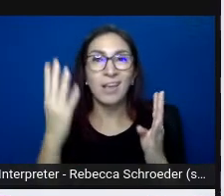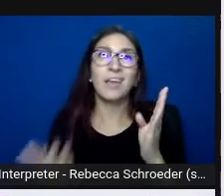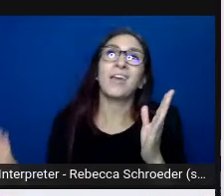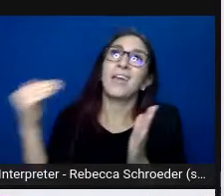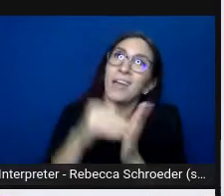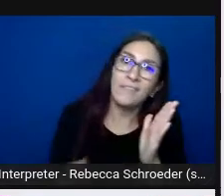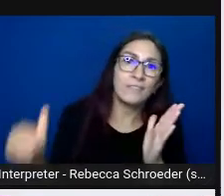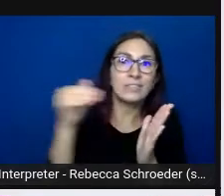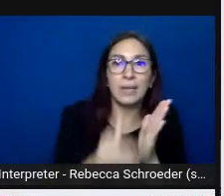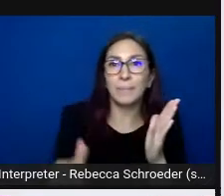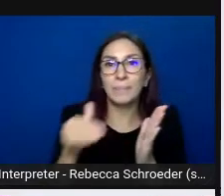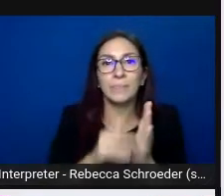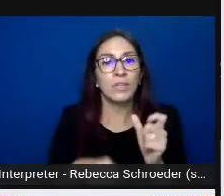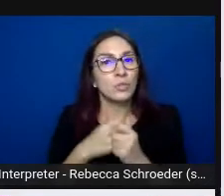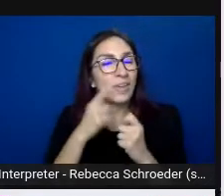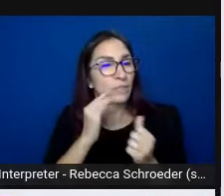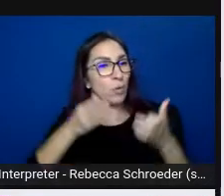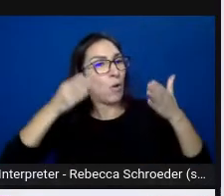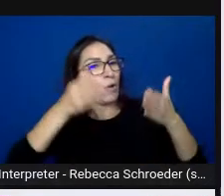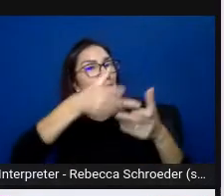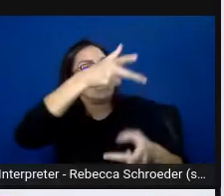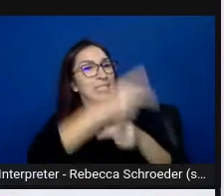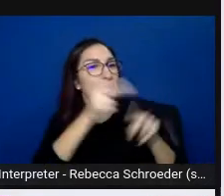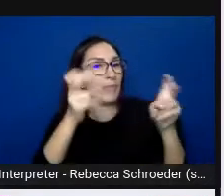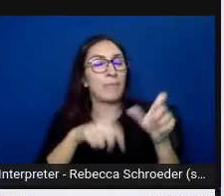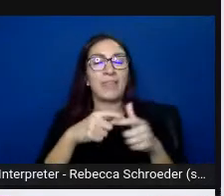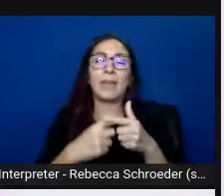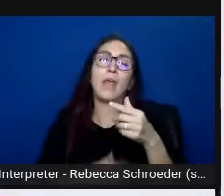to add on all your support in a piecemeal way like add a plugin here,